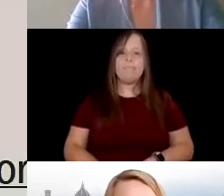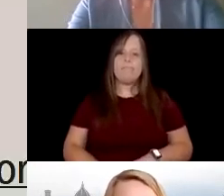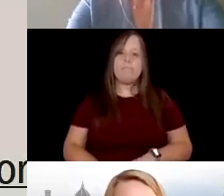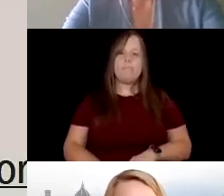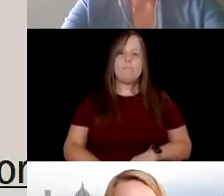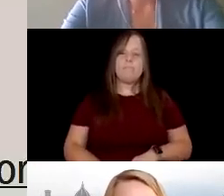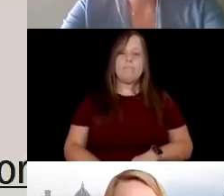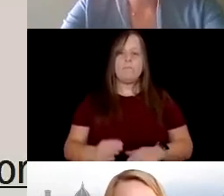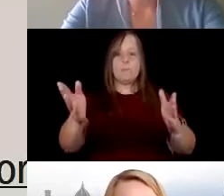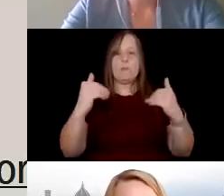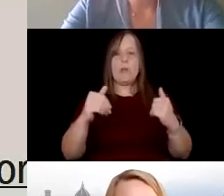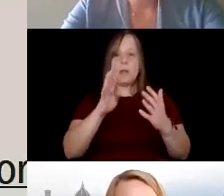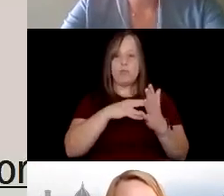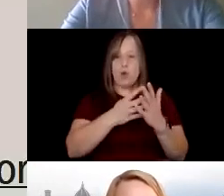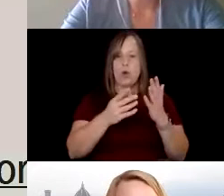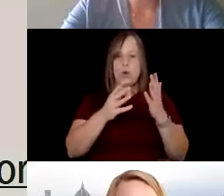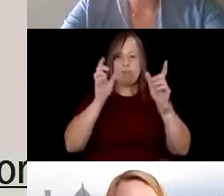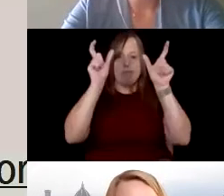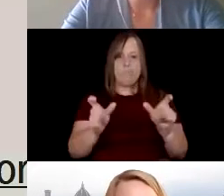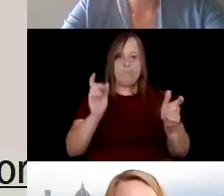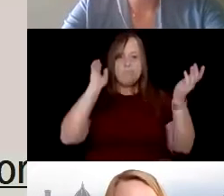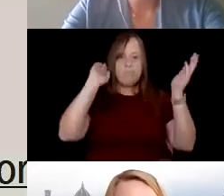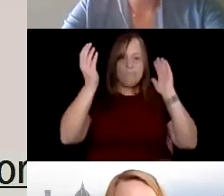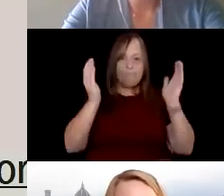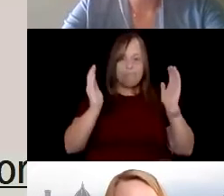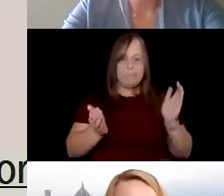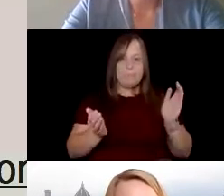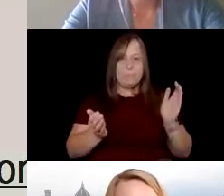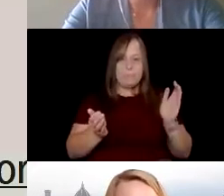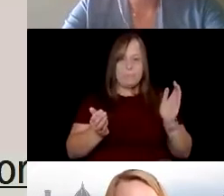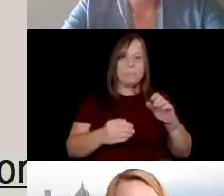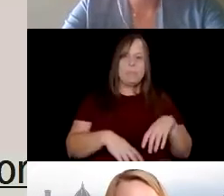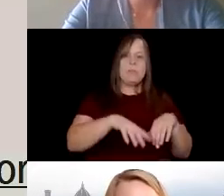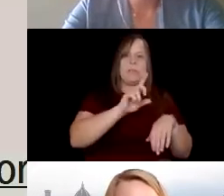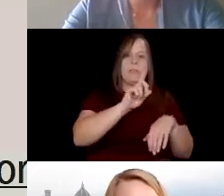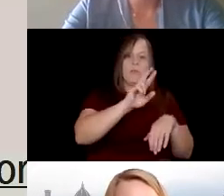All right, so this next chart, this chart specifically compares the Discharge Review Board and the Board for Correction of Records.